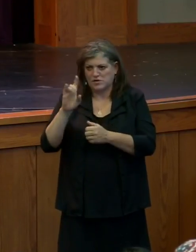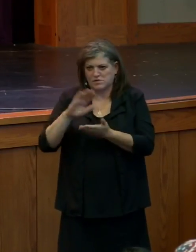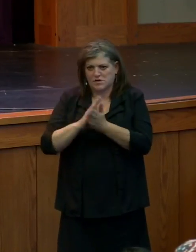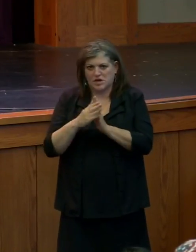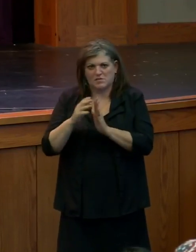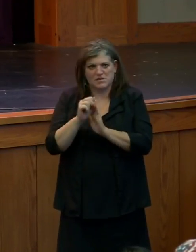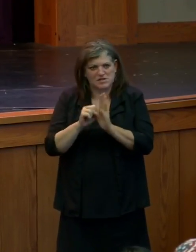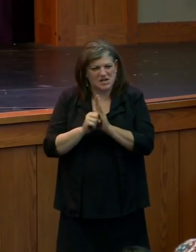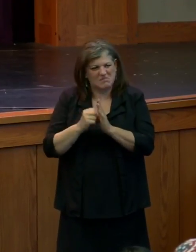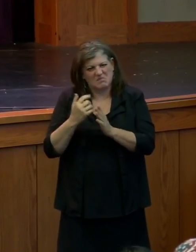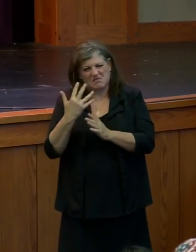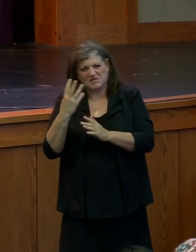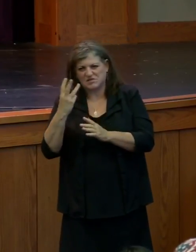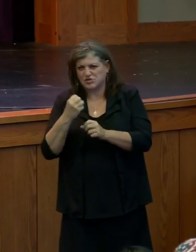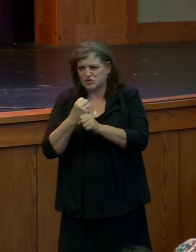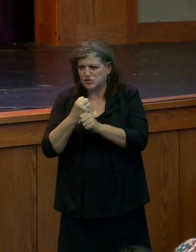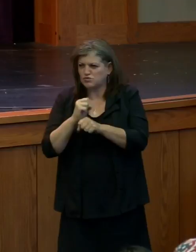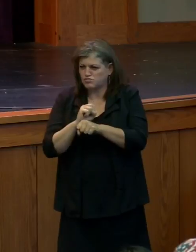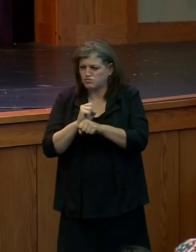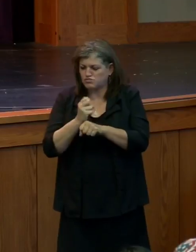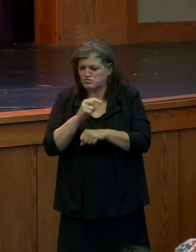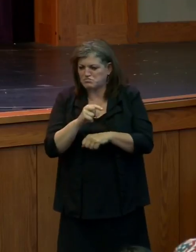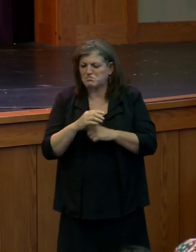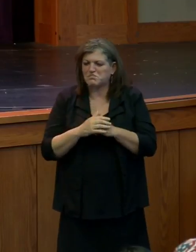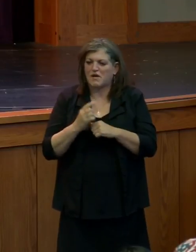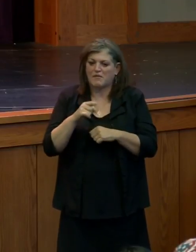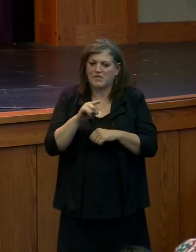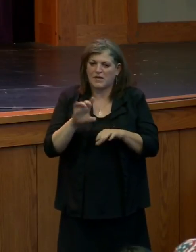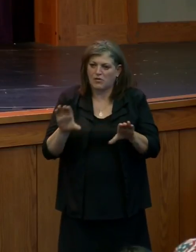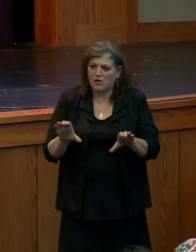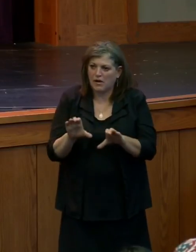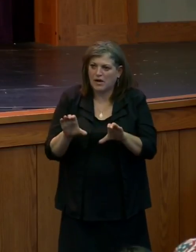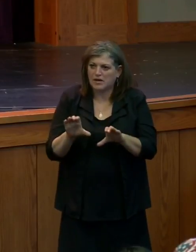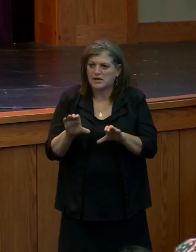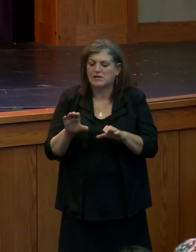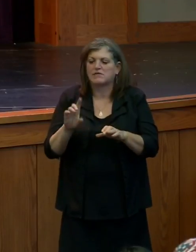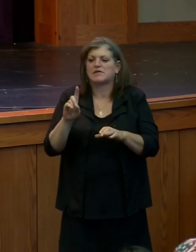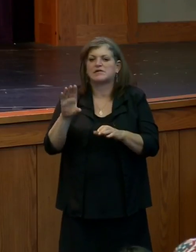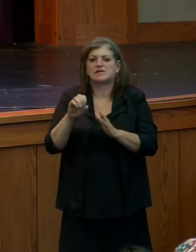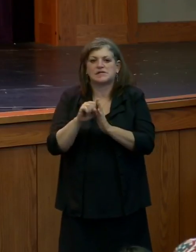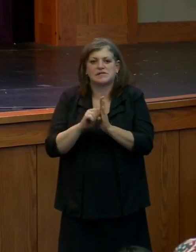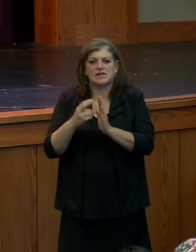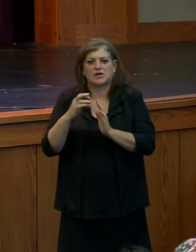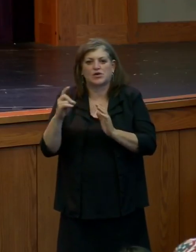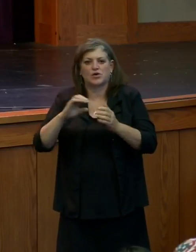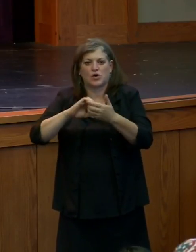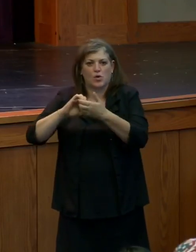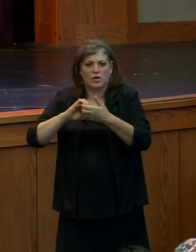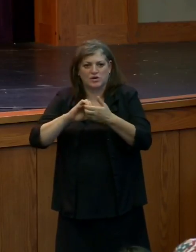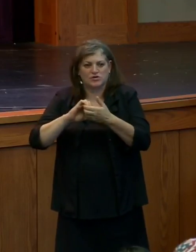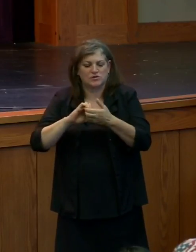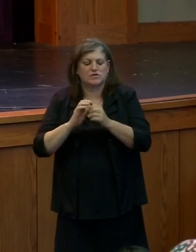FIVE OR SIX YEARS. I HAVE BEEN VERY ACTIVE IN THE D.C. STATEHOOD COALITION.